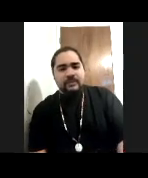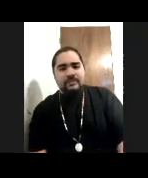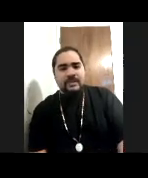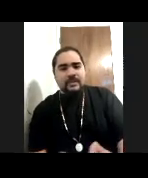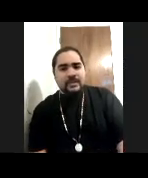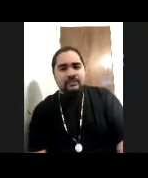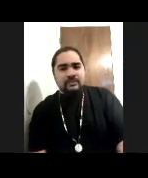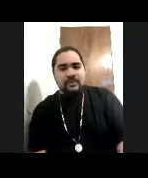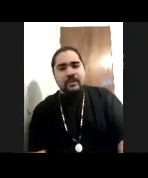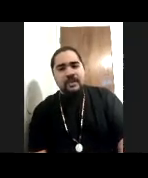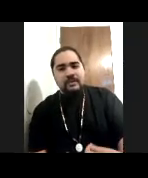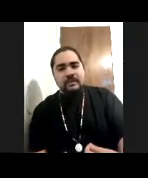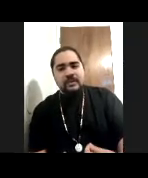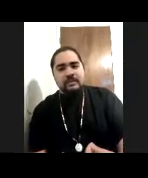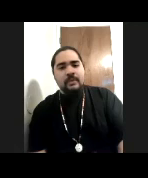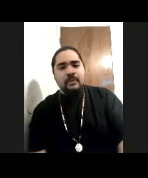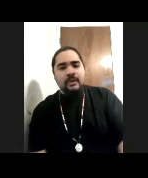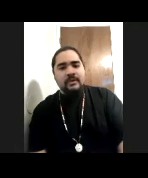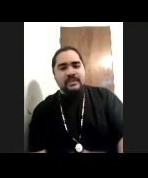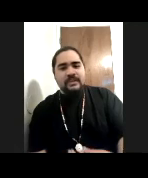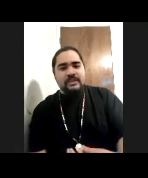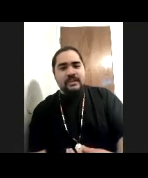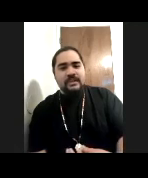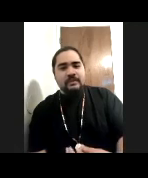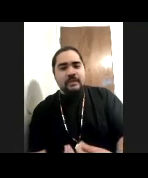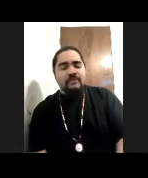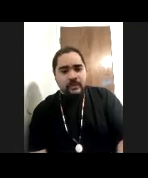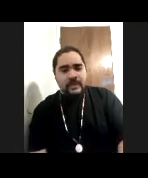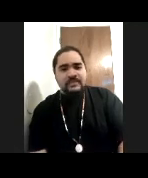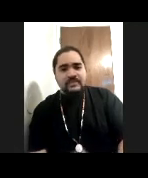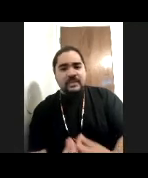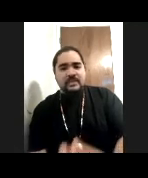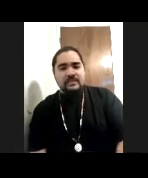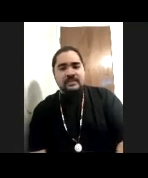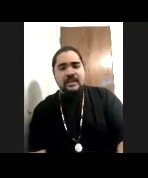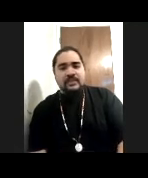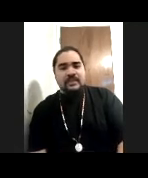and become a lot stronger in my words and my voice and those kind of things.